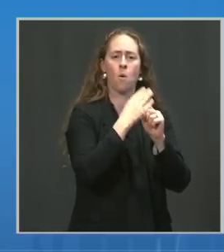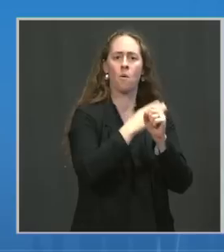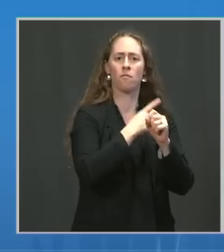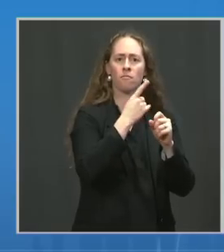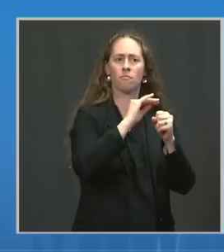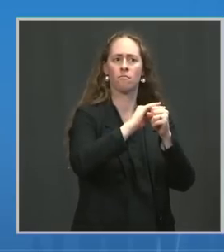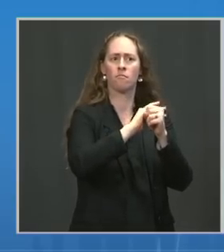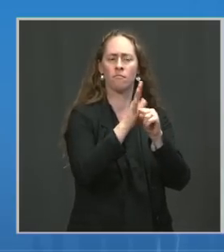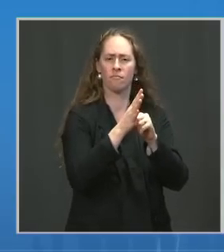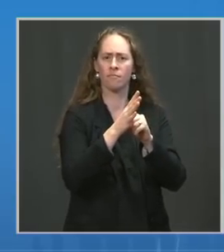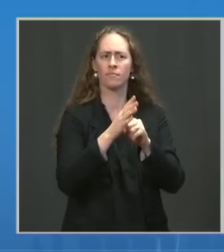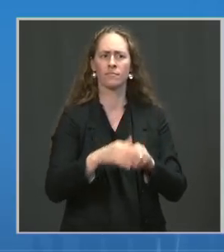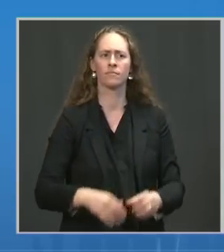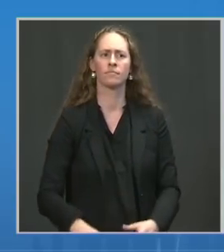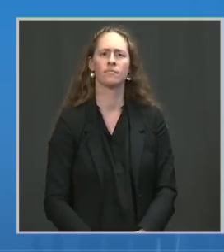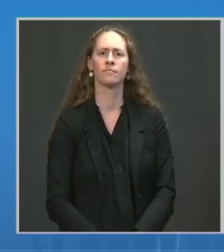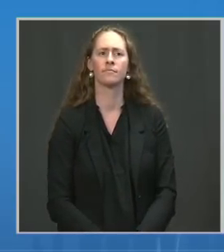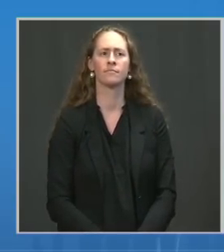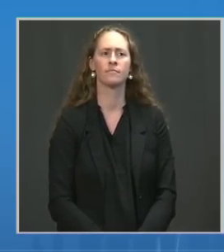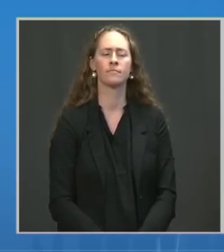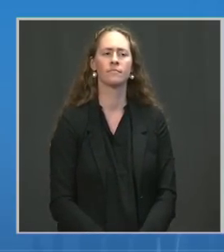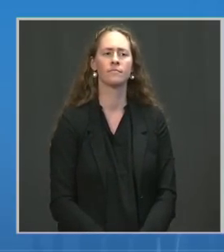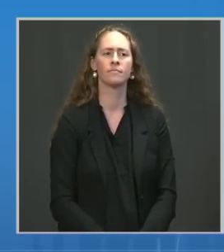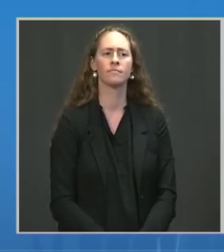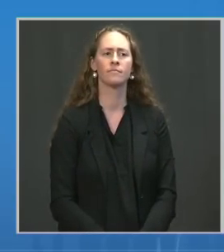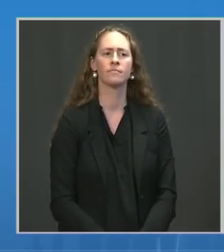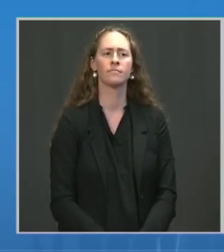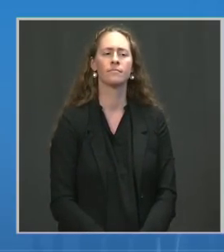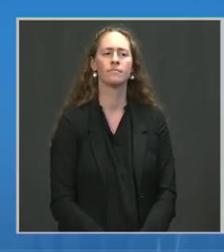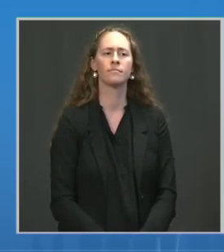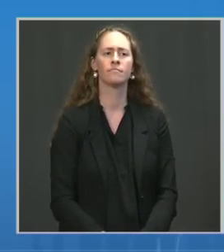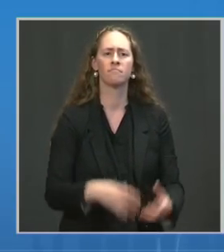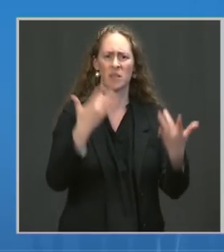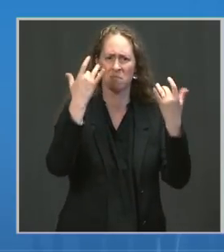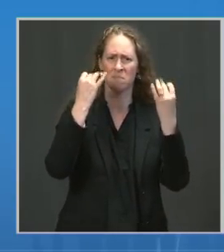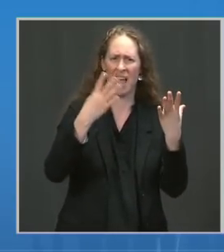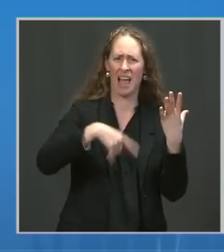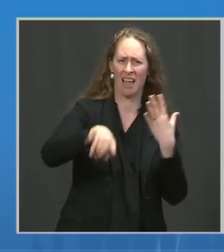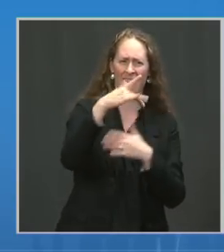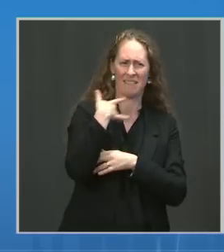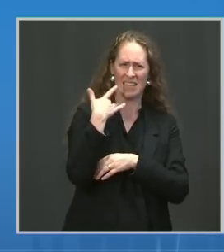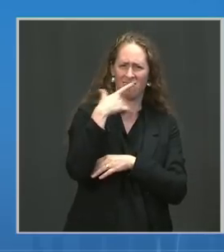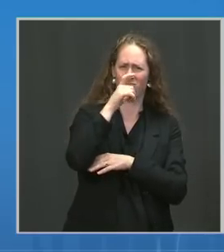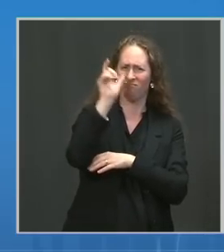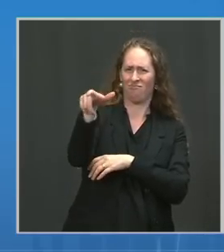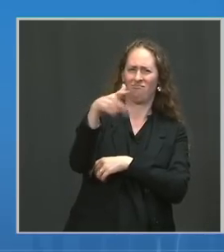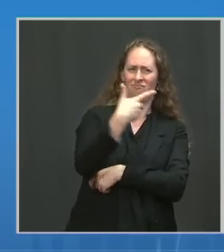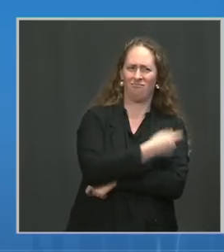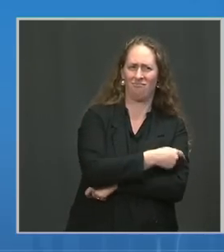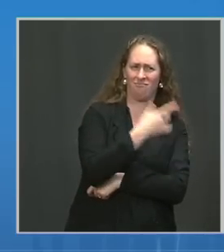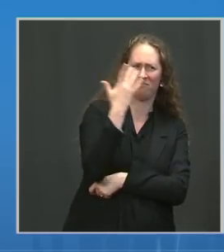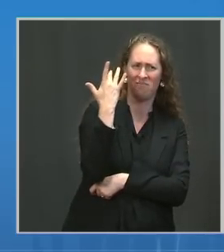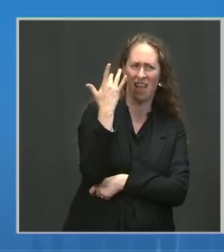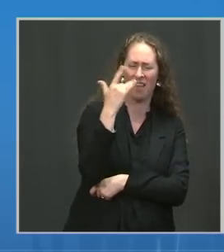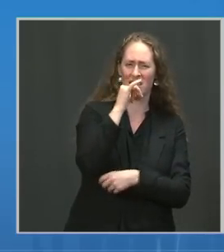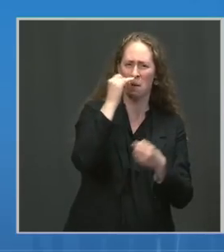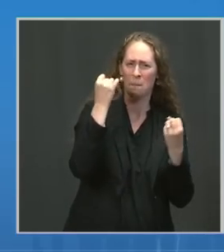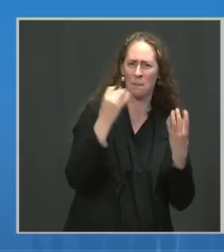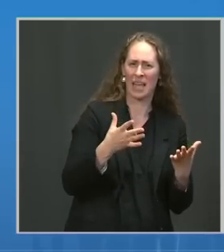to as a reason they don't need to be vaccinated. Is there any data on the number of people infected with Delta who had previous COVID infections,